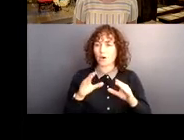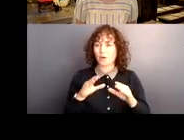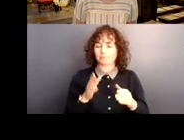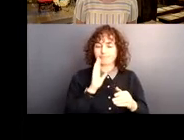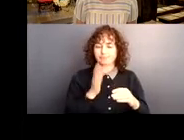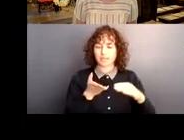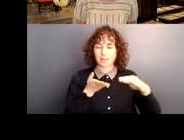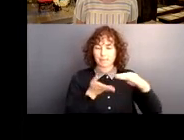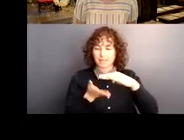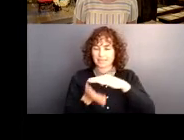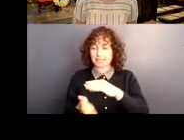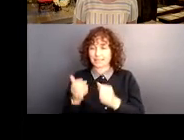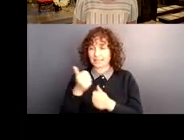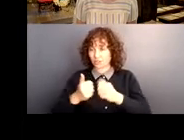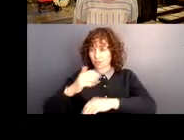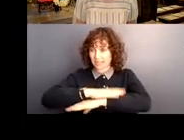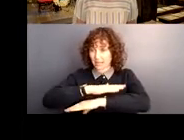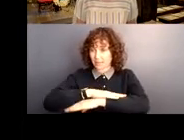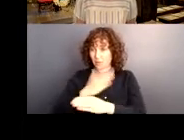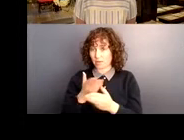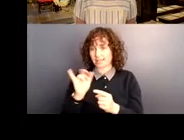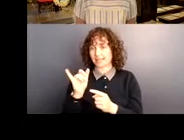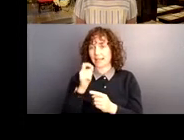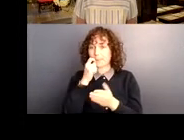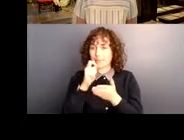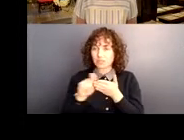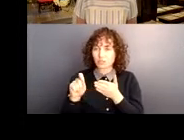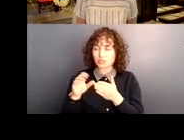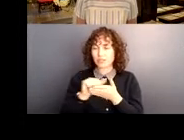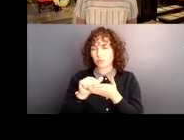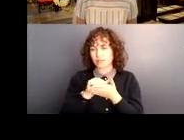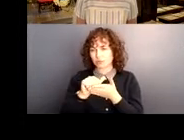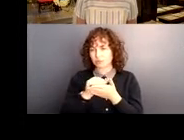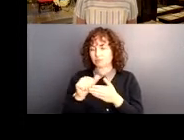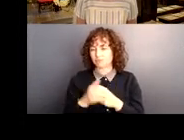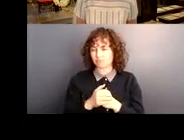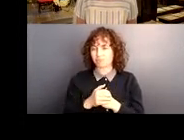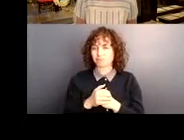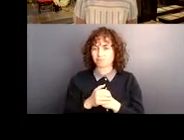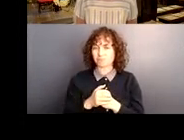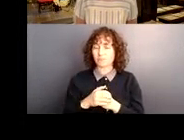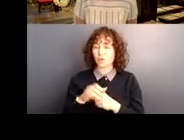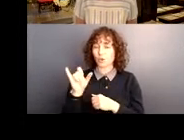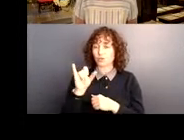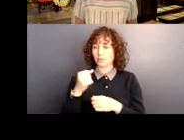with extras of items like sharpen pencils and erasers. Finally make sure your area rugs